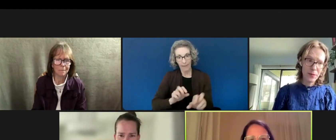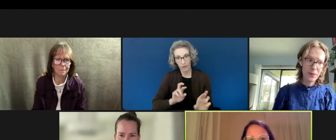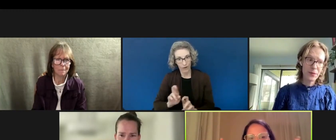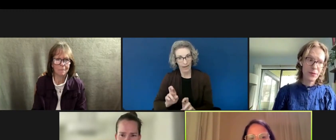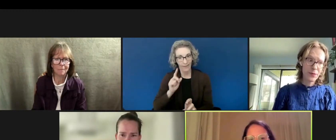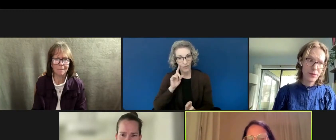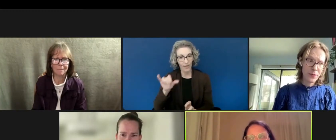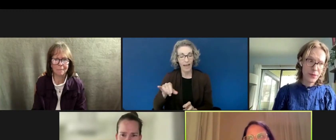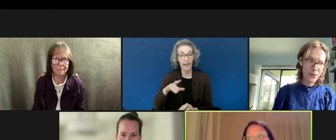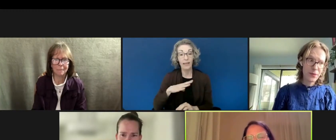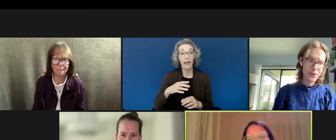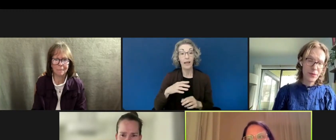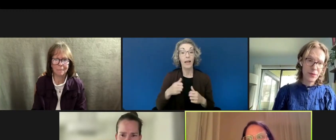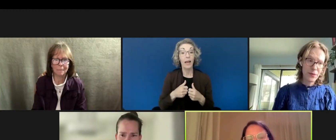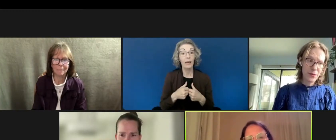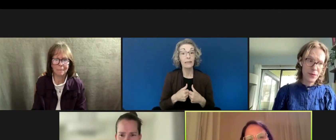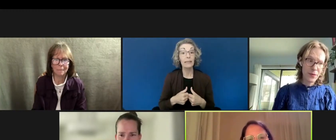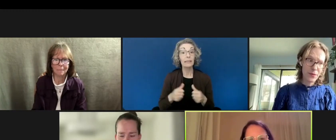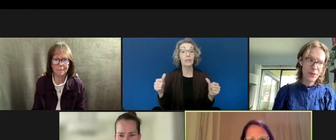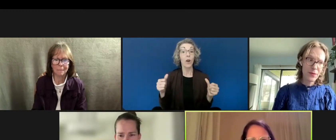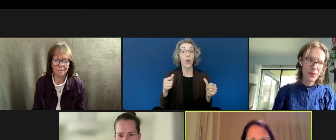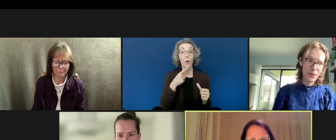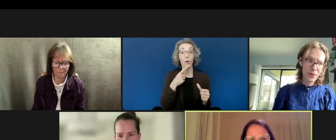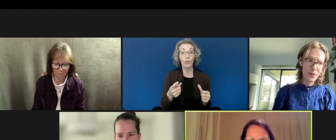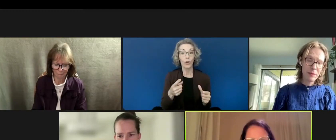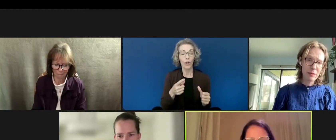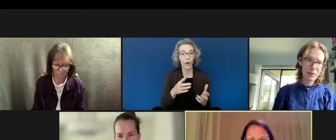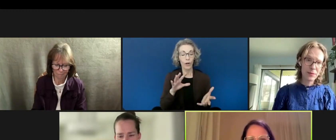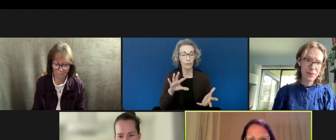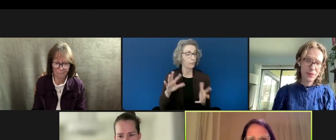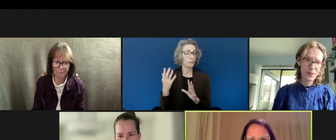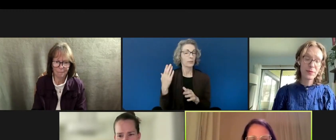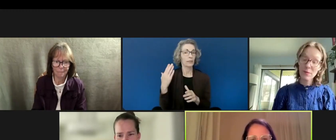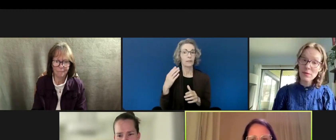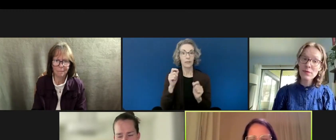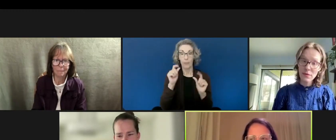And the disclosure was caught me unready, very surprised.